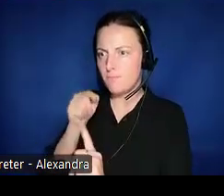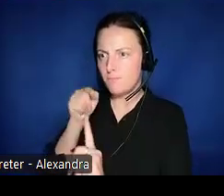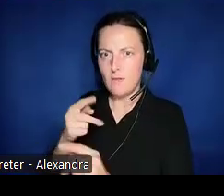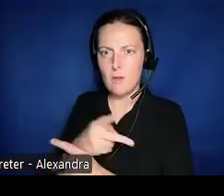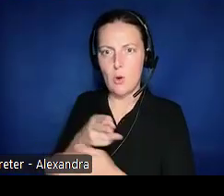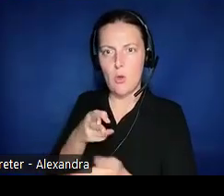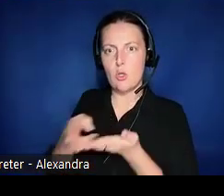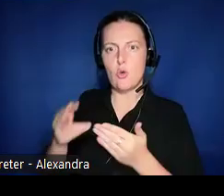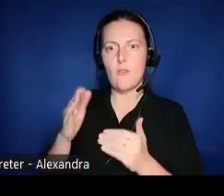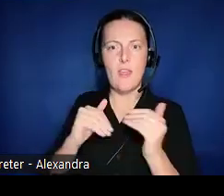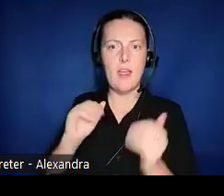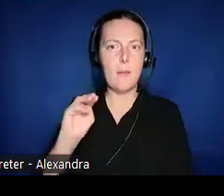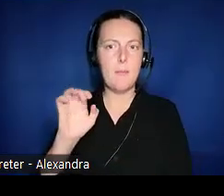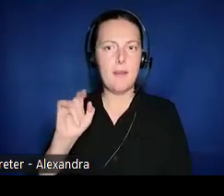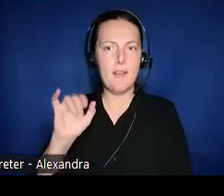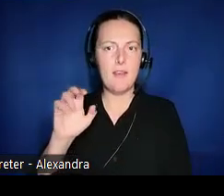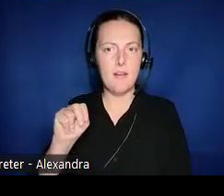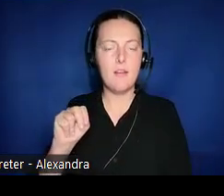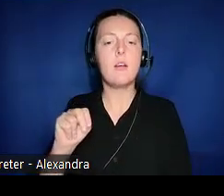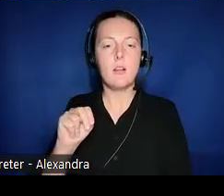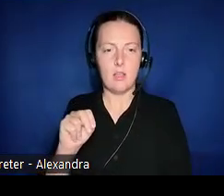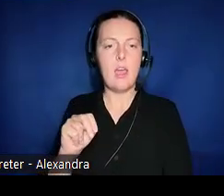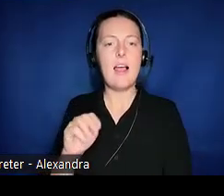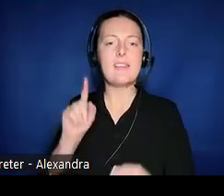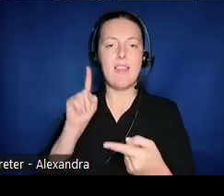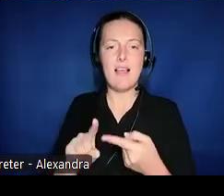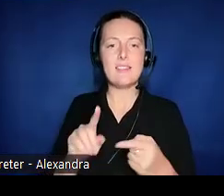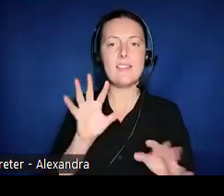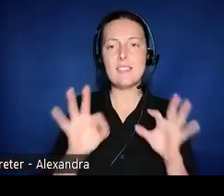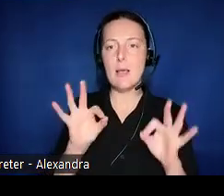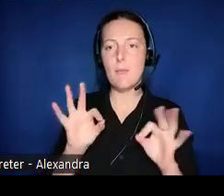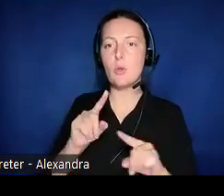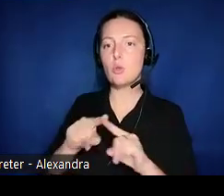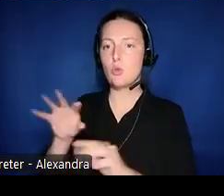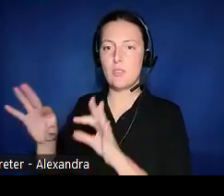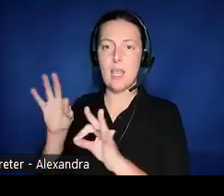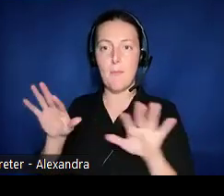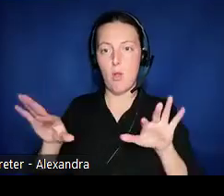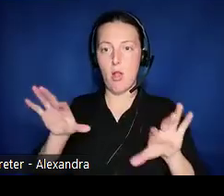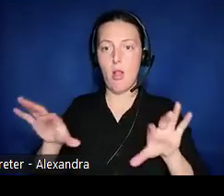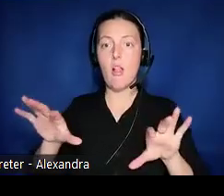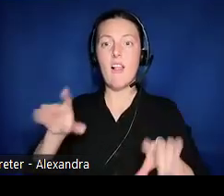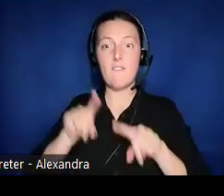to sample variability which is why it became so popular. Okay, I have part two but let's